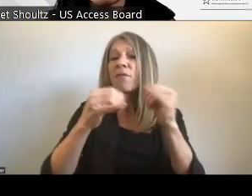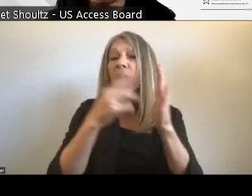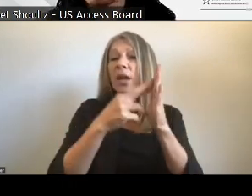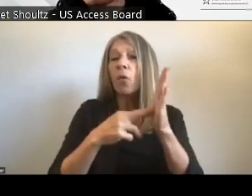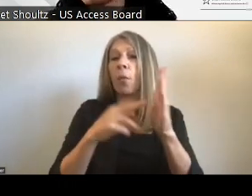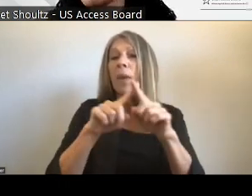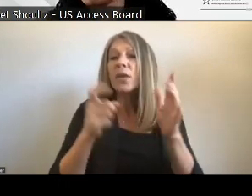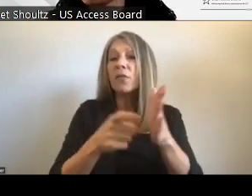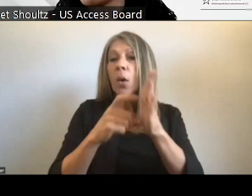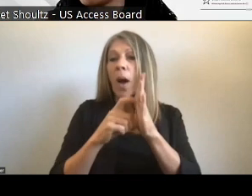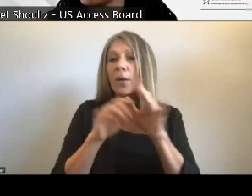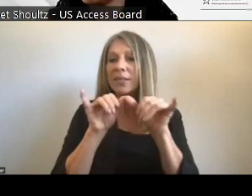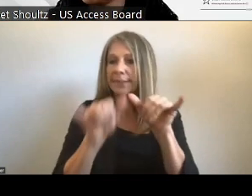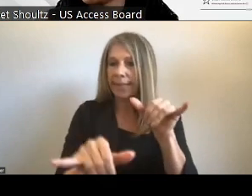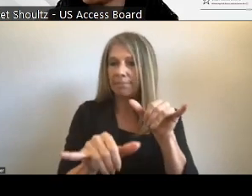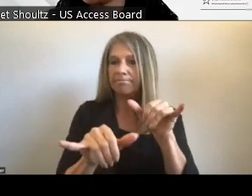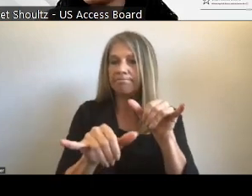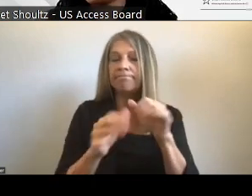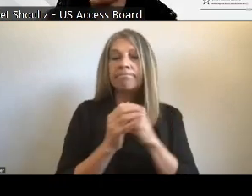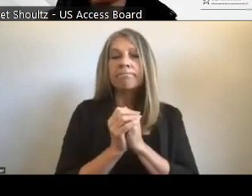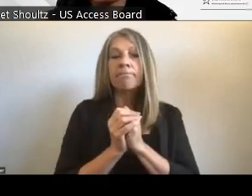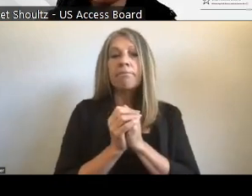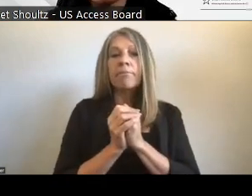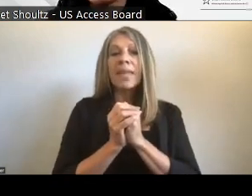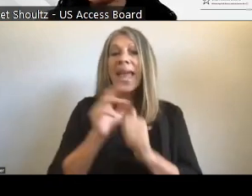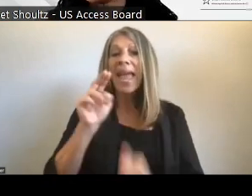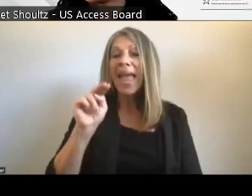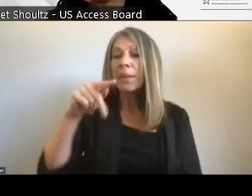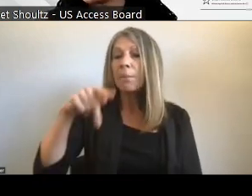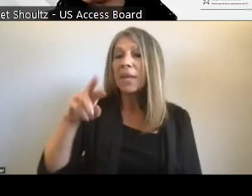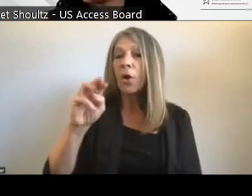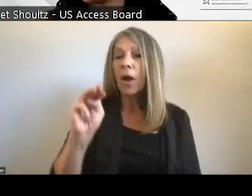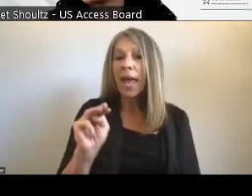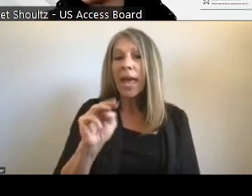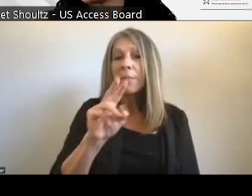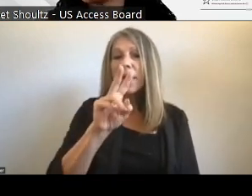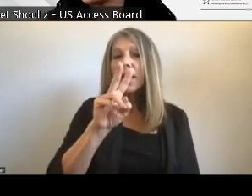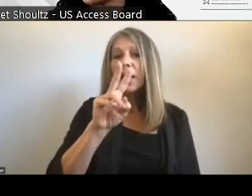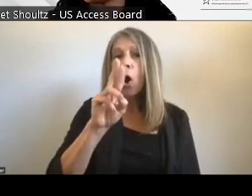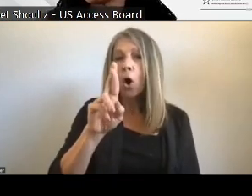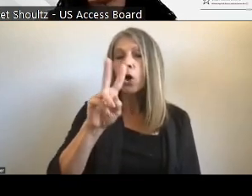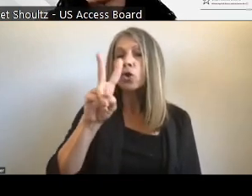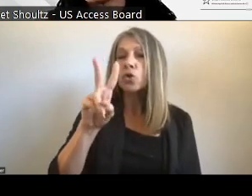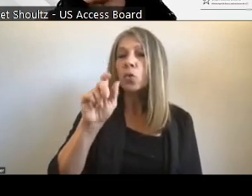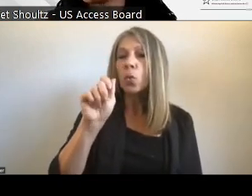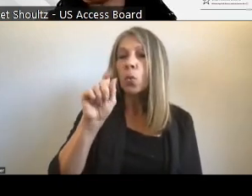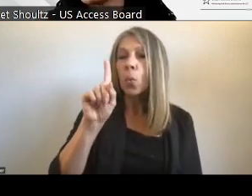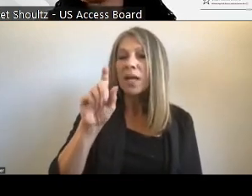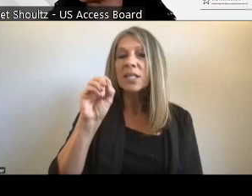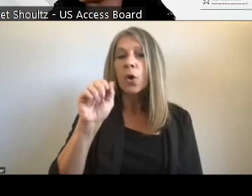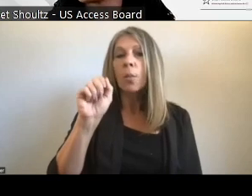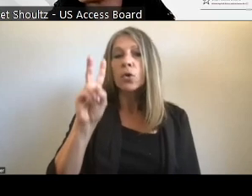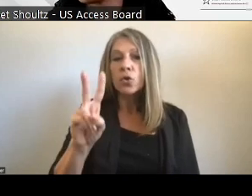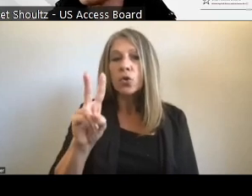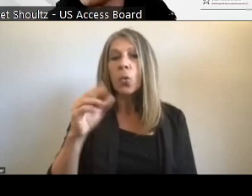requirements remain the same. So in the NPRM at 210.2 we had a provision "pedestrian circulation